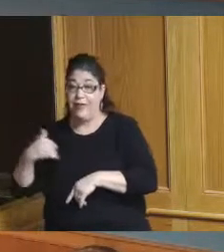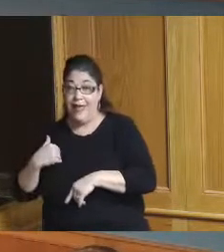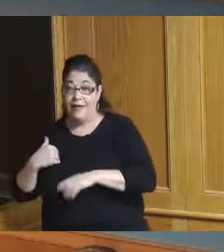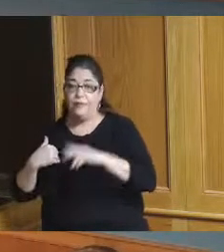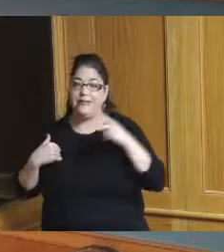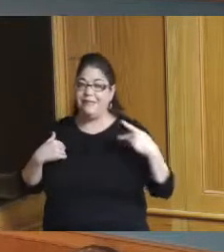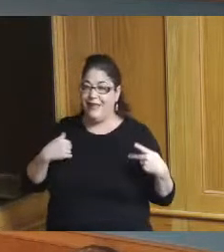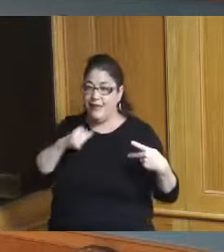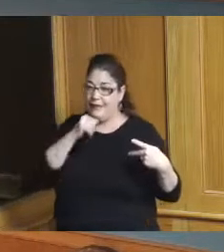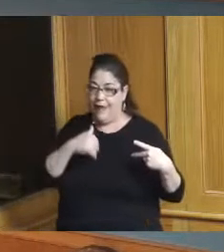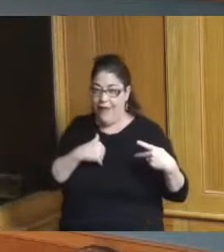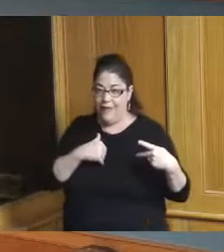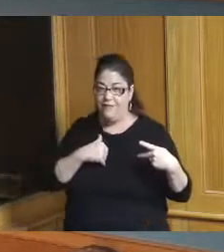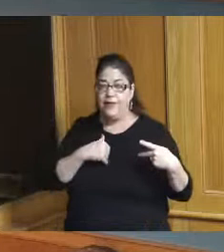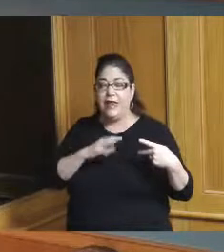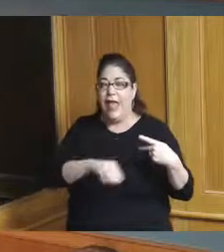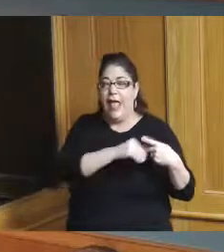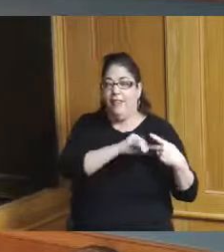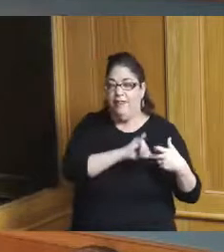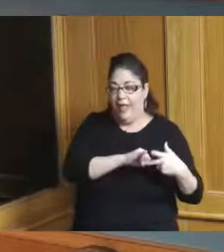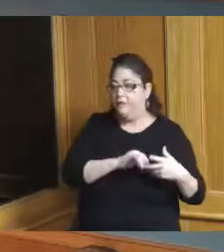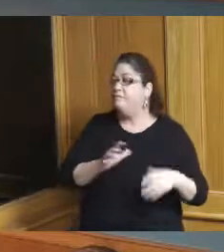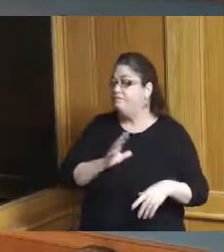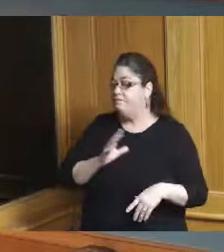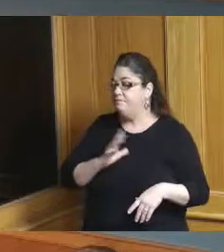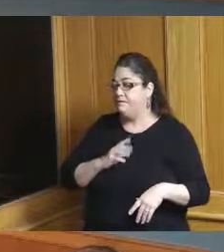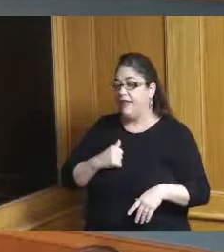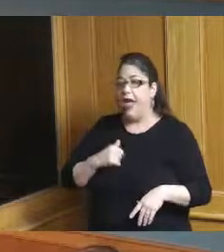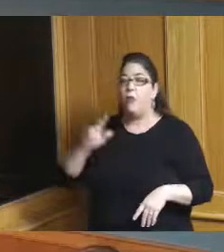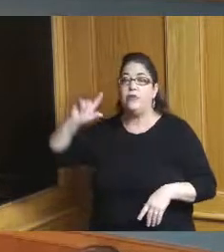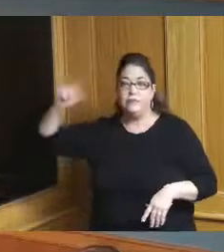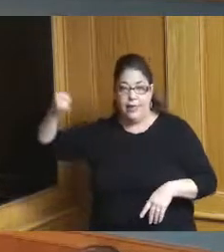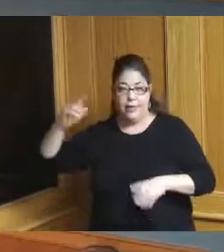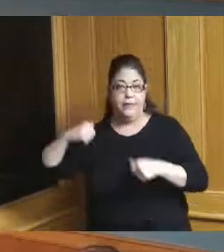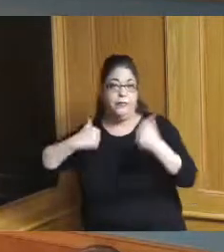yeah I just want to make that correction but I second the motion okay thank you